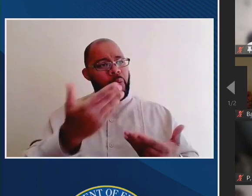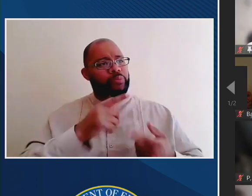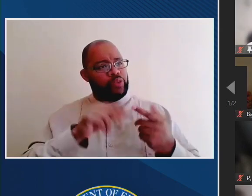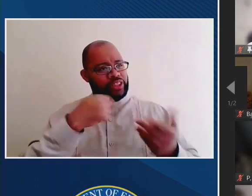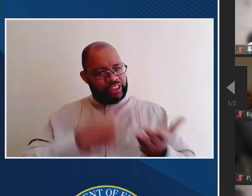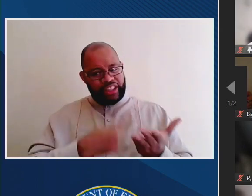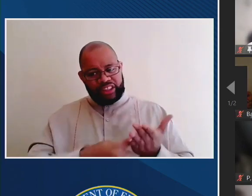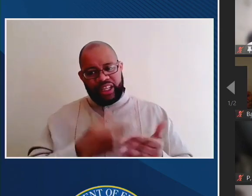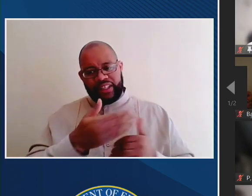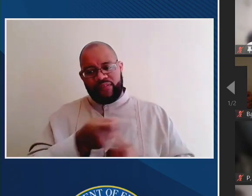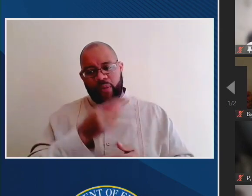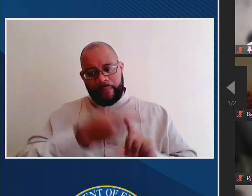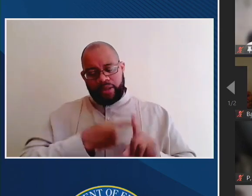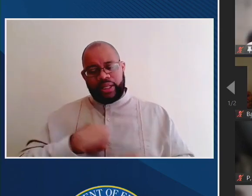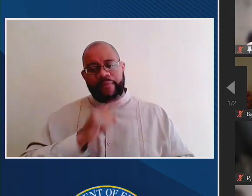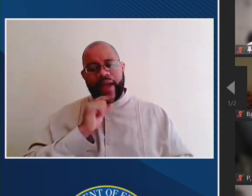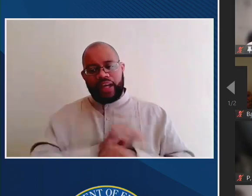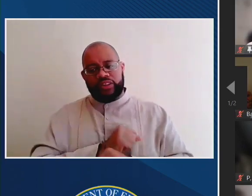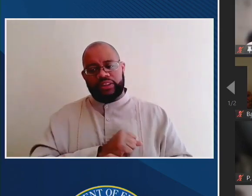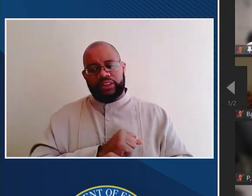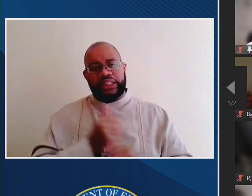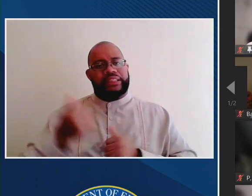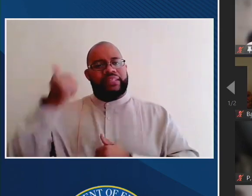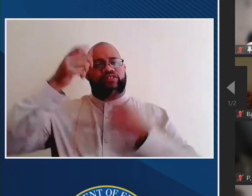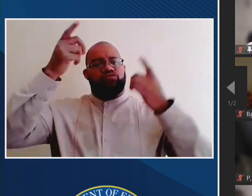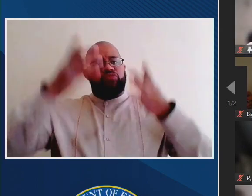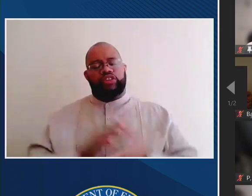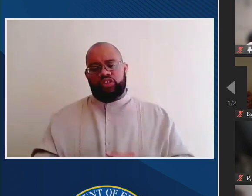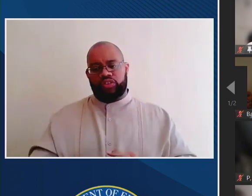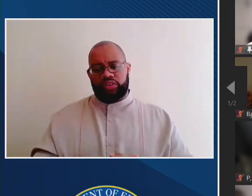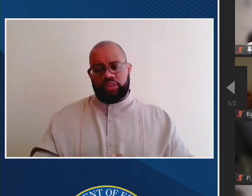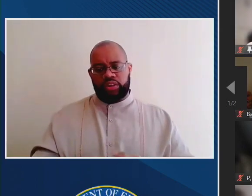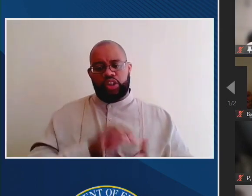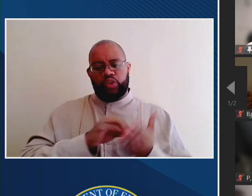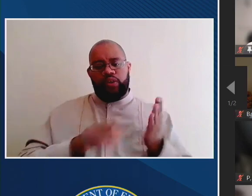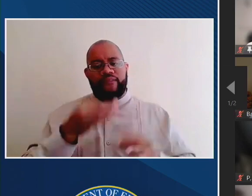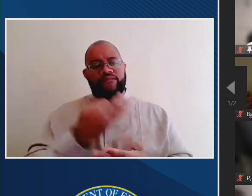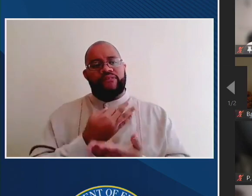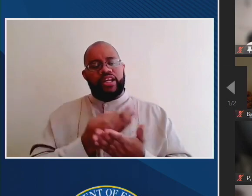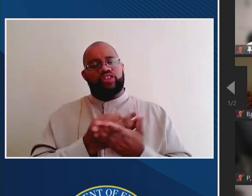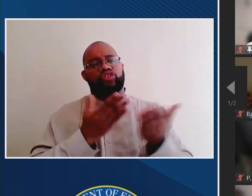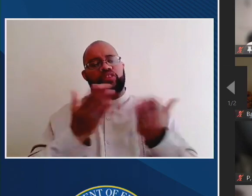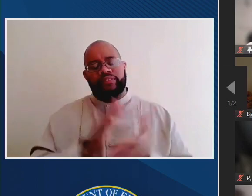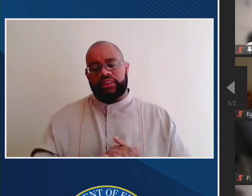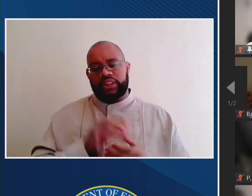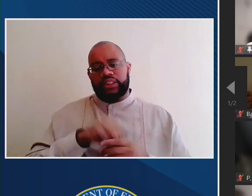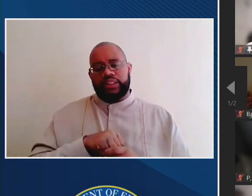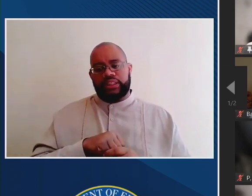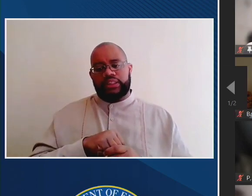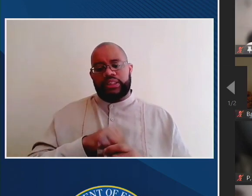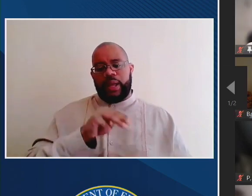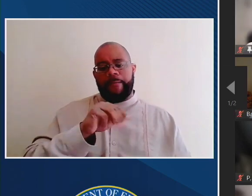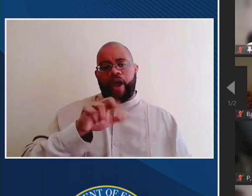I'm actually the executive director of student financial services in Marist College in Poughkeepsie, New York.